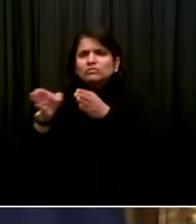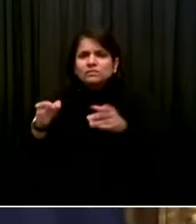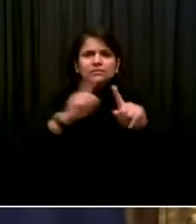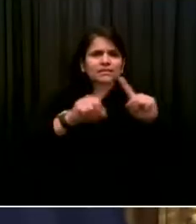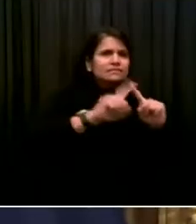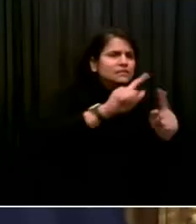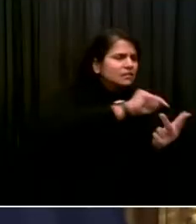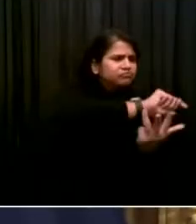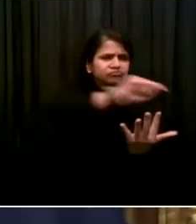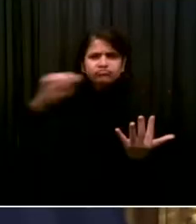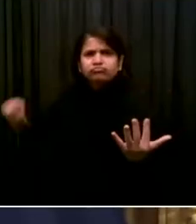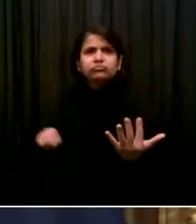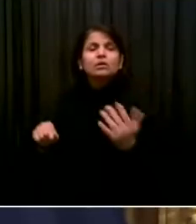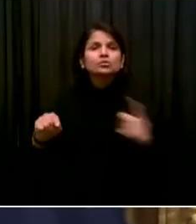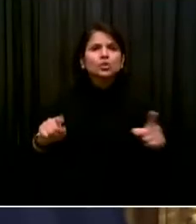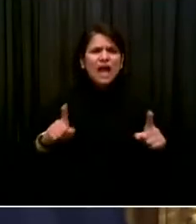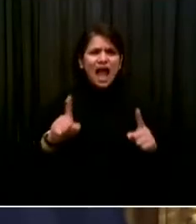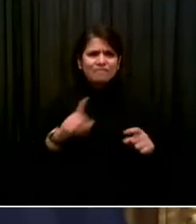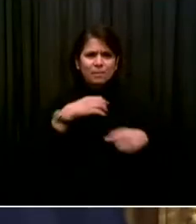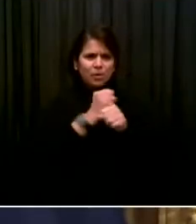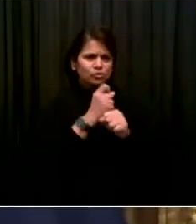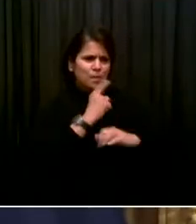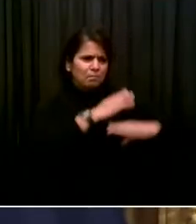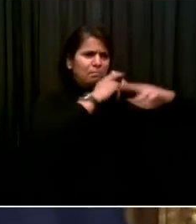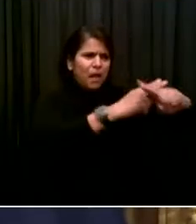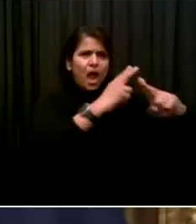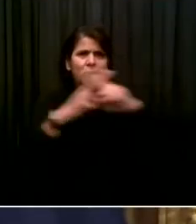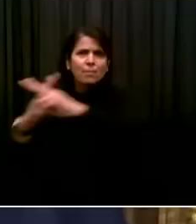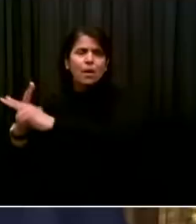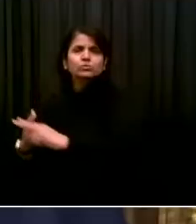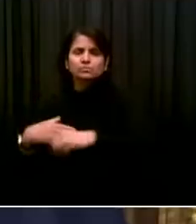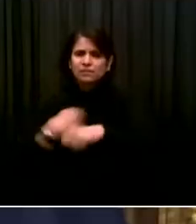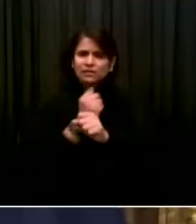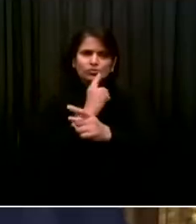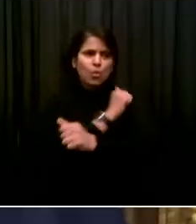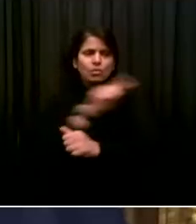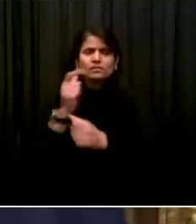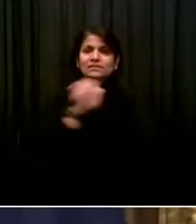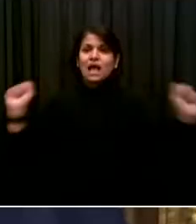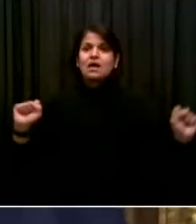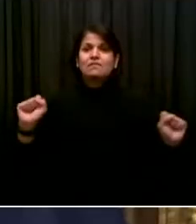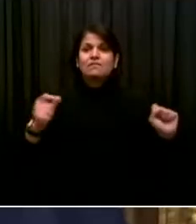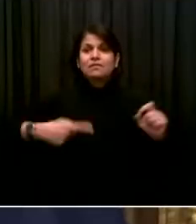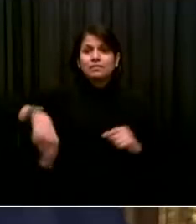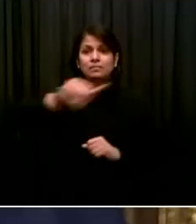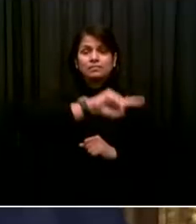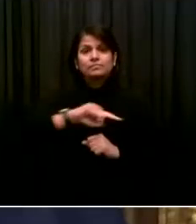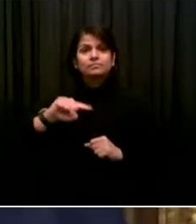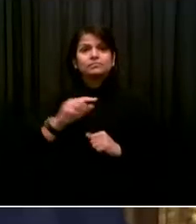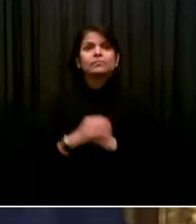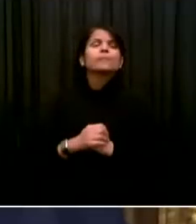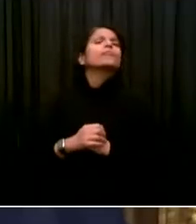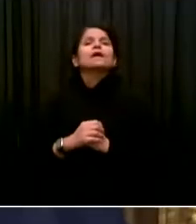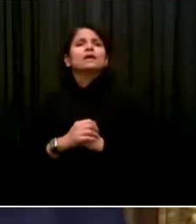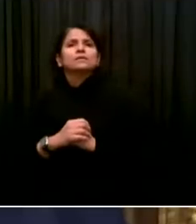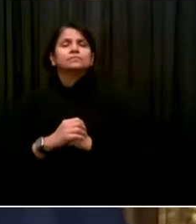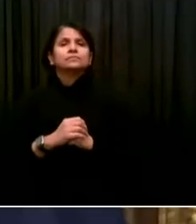WE MUST DAM EVERY RIVER THAT FEEDS THIS GREAT CRISIS.